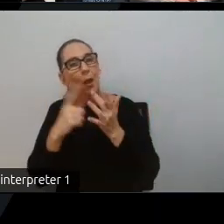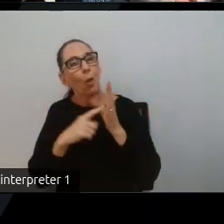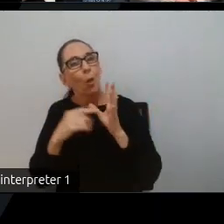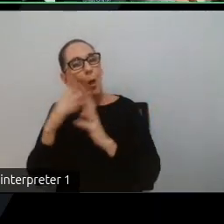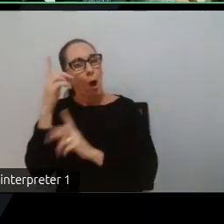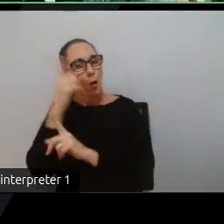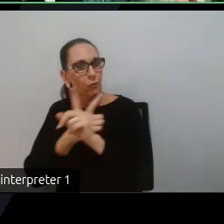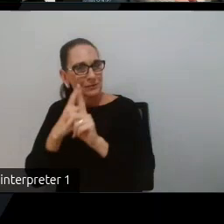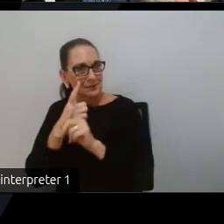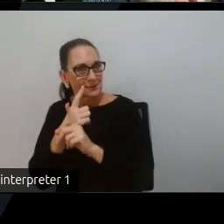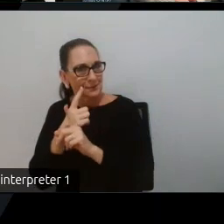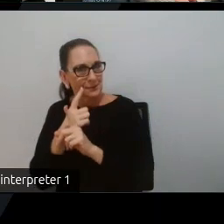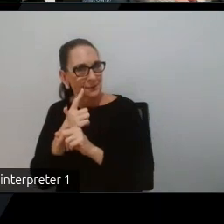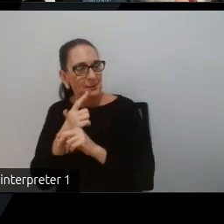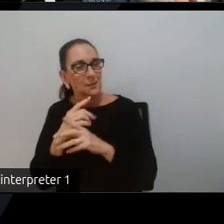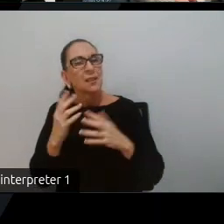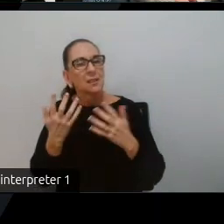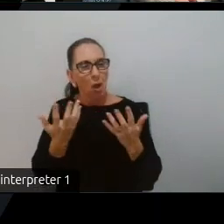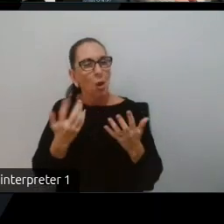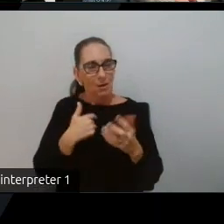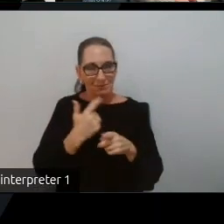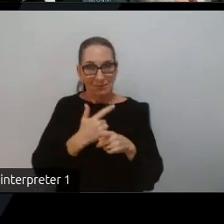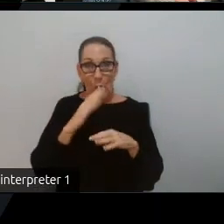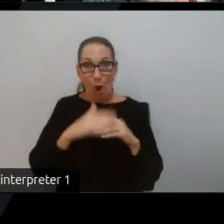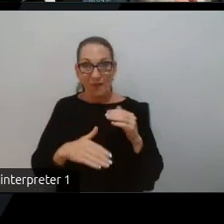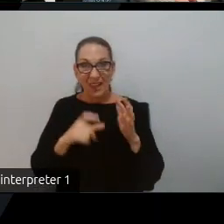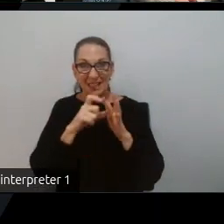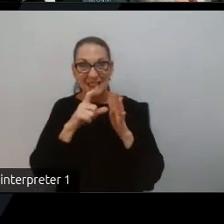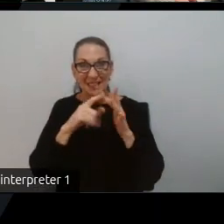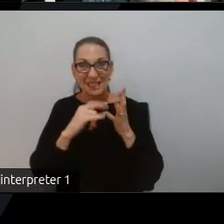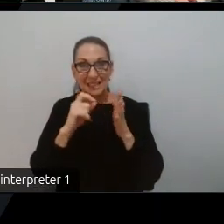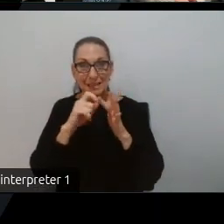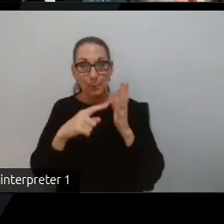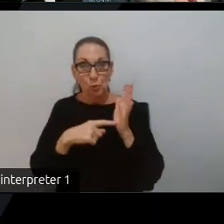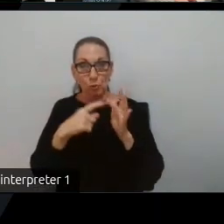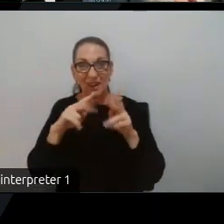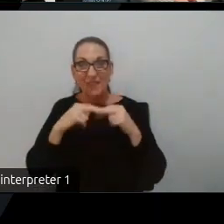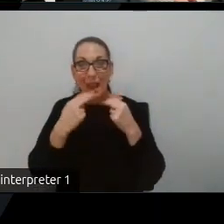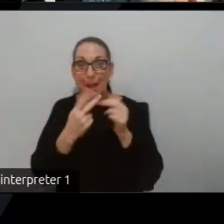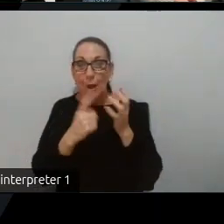So when we're talking about disputes in family law, we're talking about parenting matters